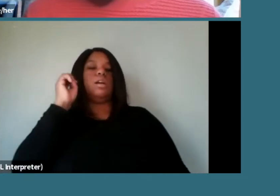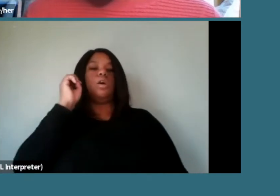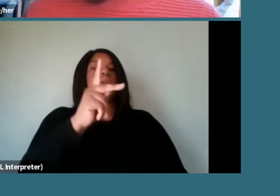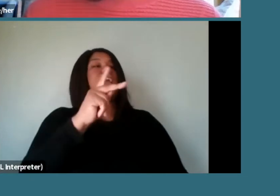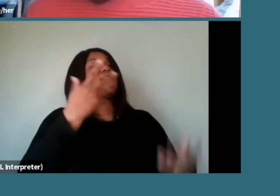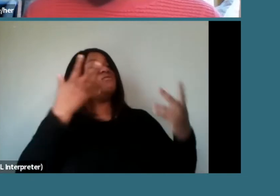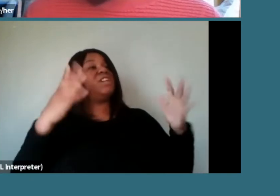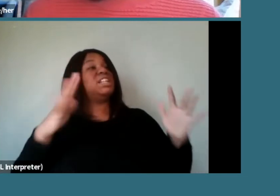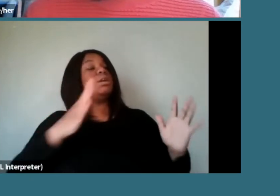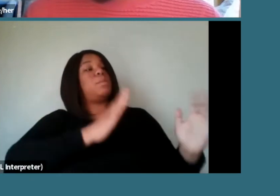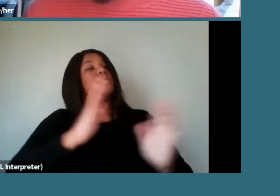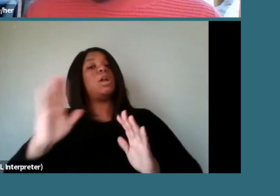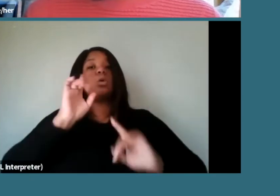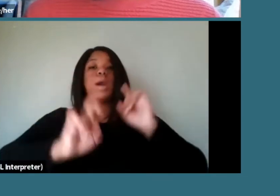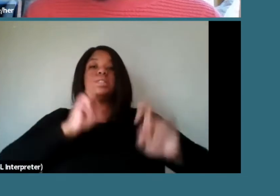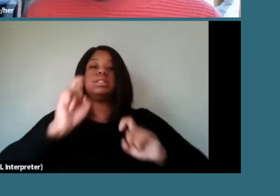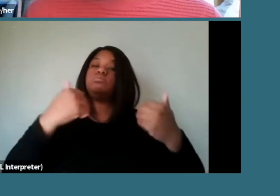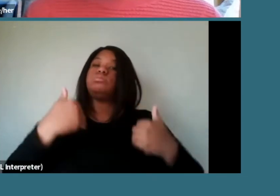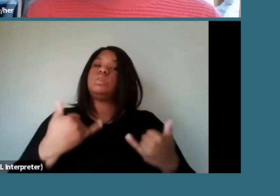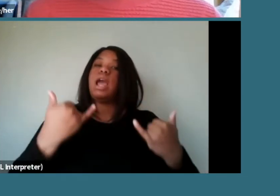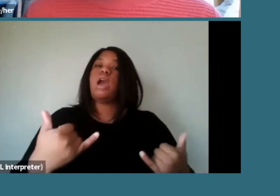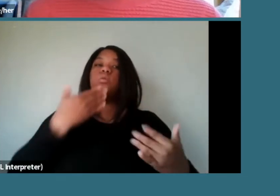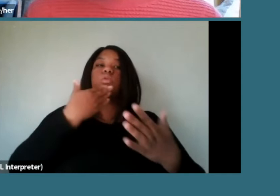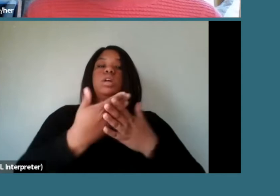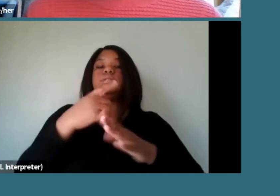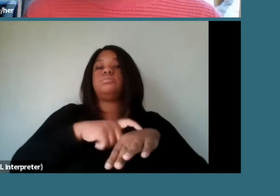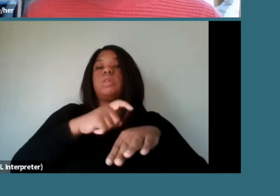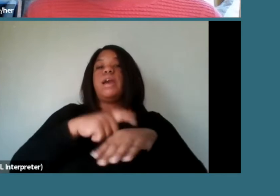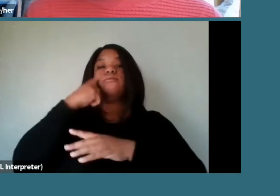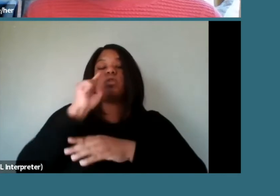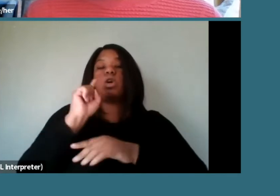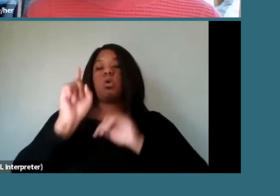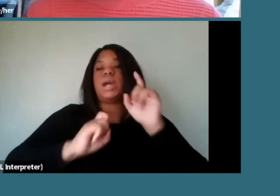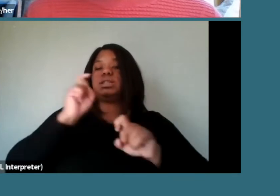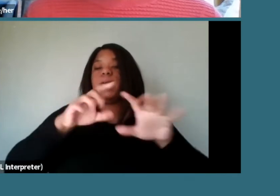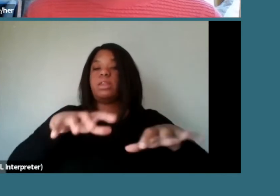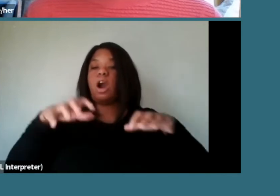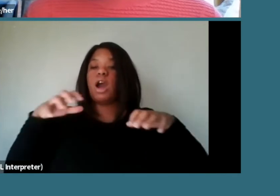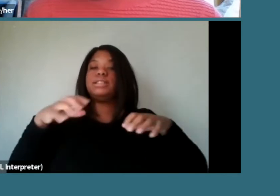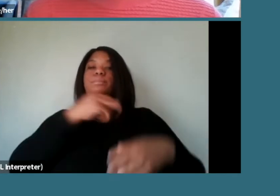So now is a great time to go into questions from our audience members here.